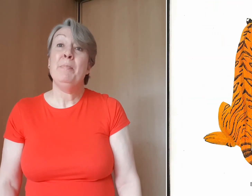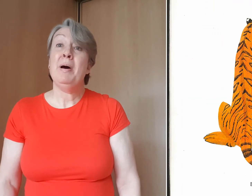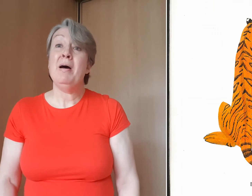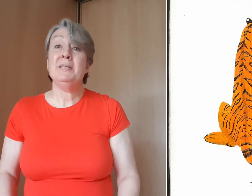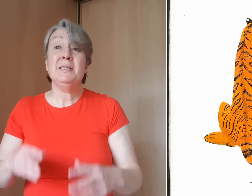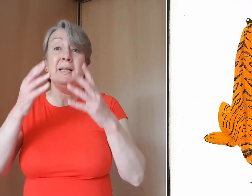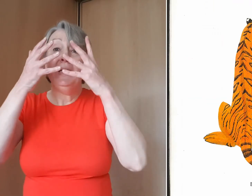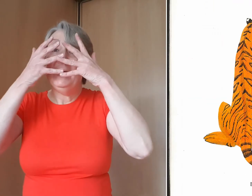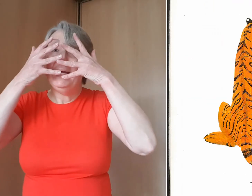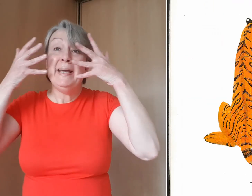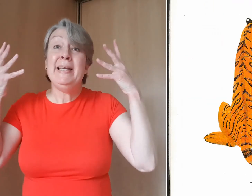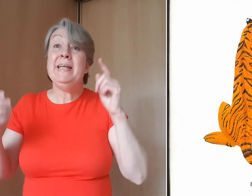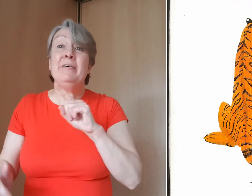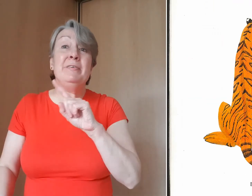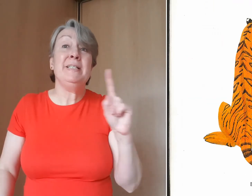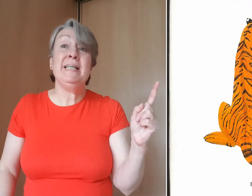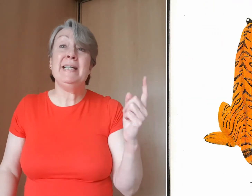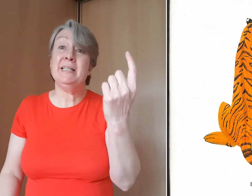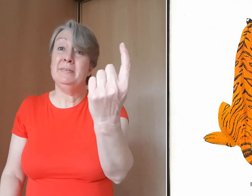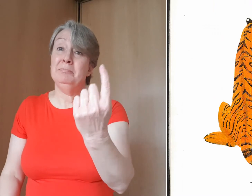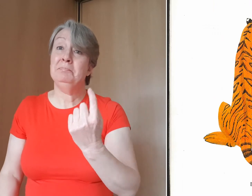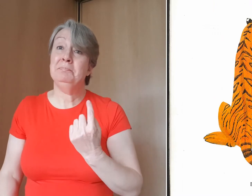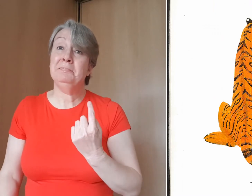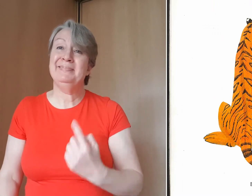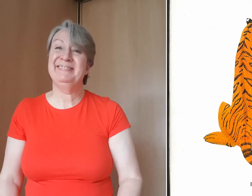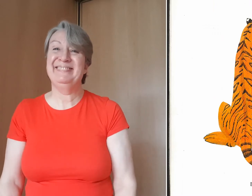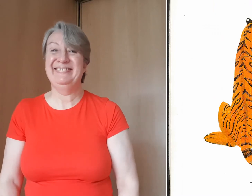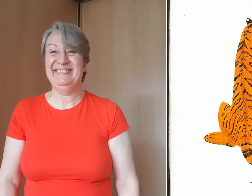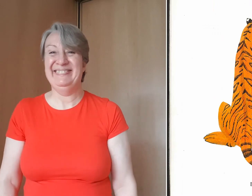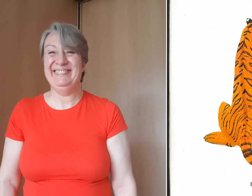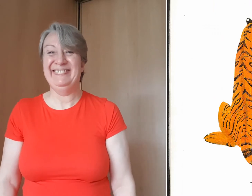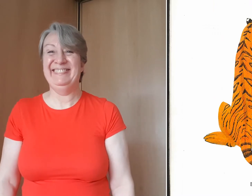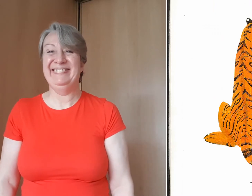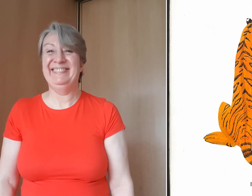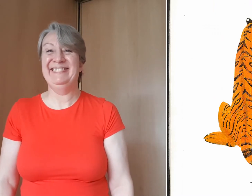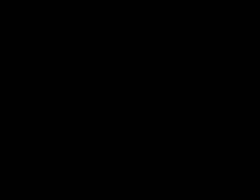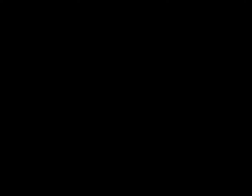But he never did.